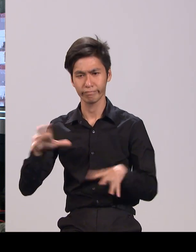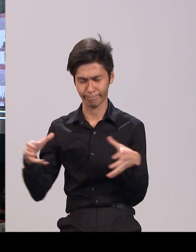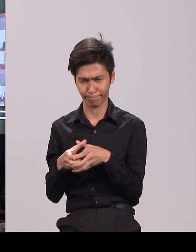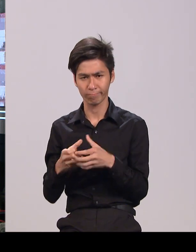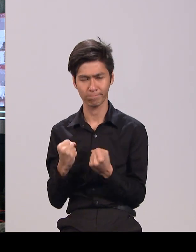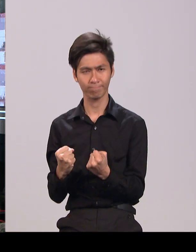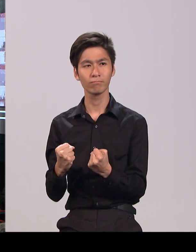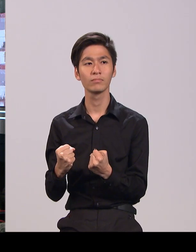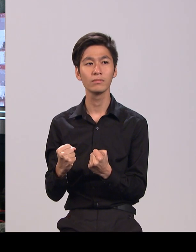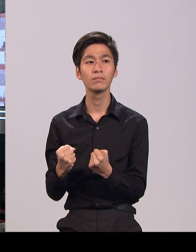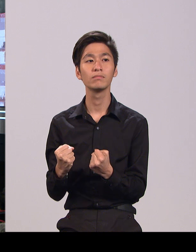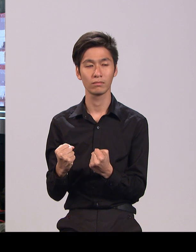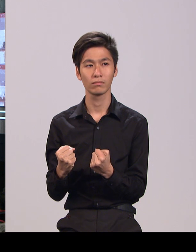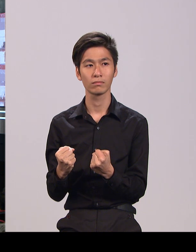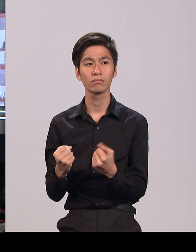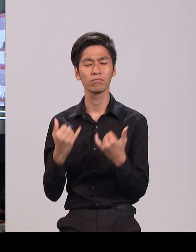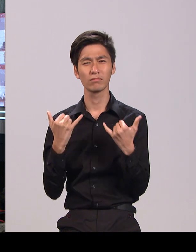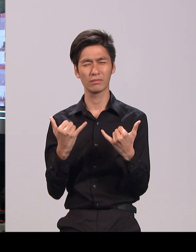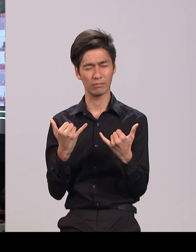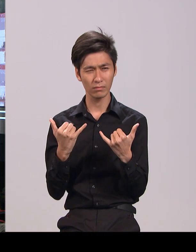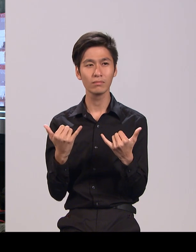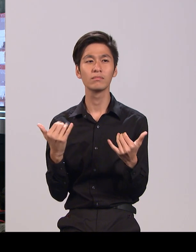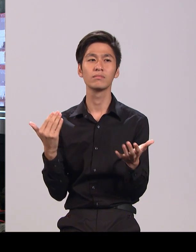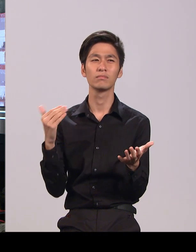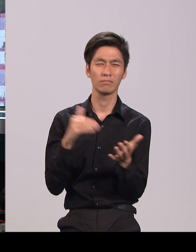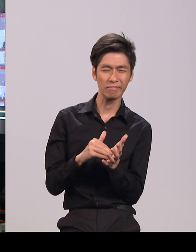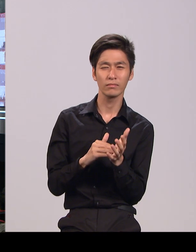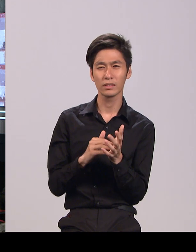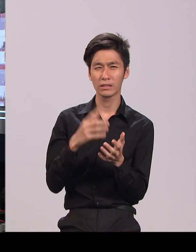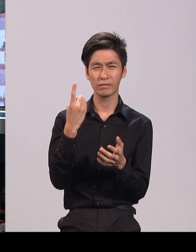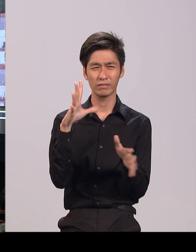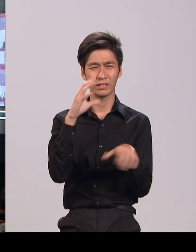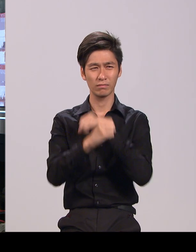Now, we are at the threshold again, looking ahead to the next phase of our nation-building.